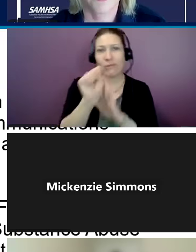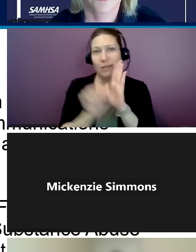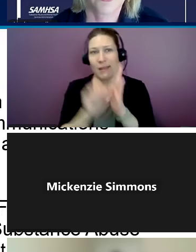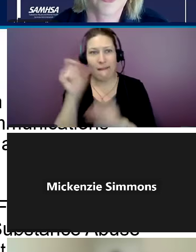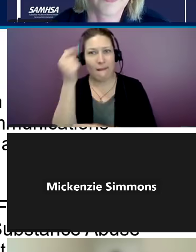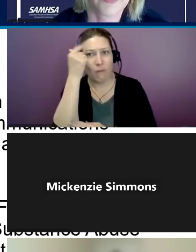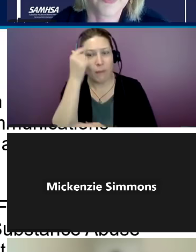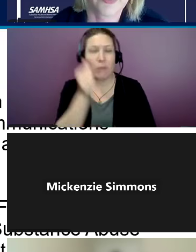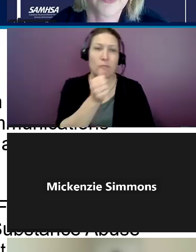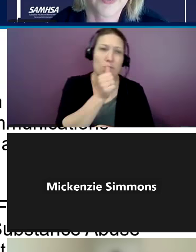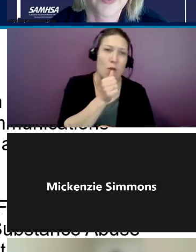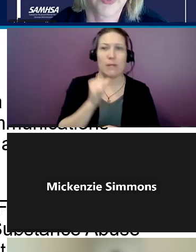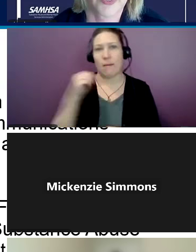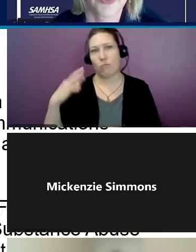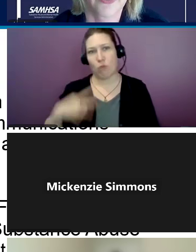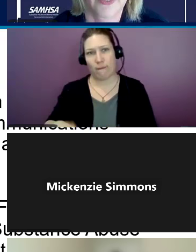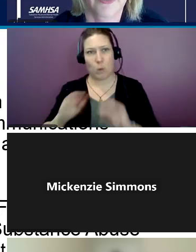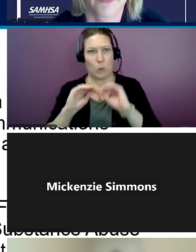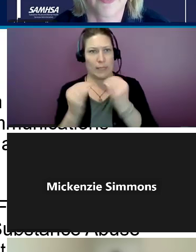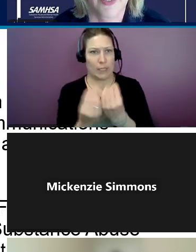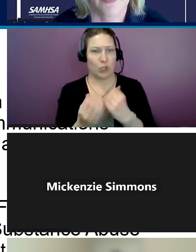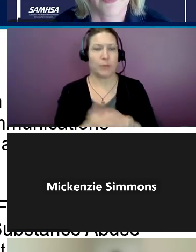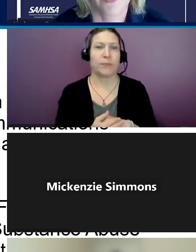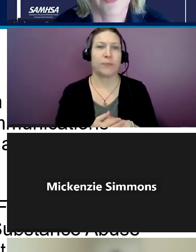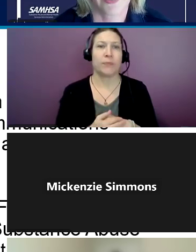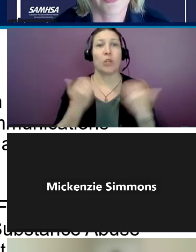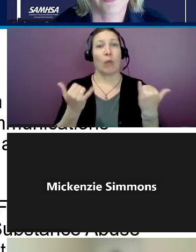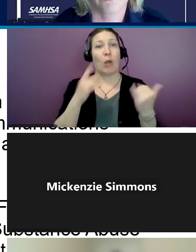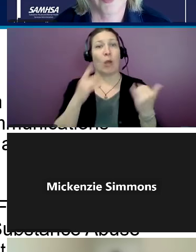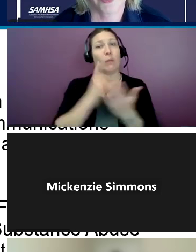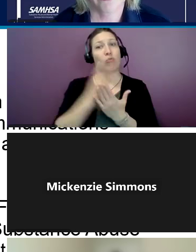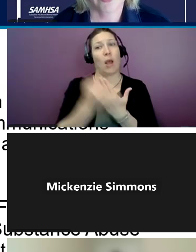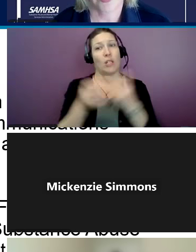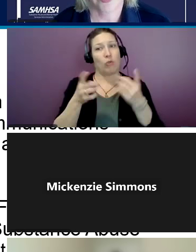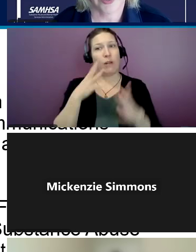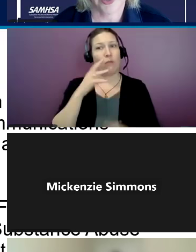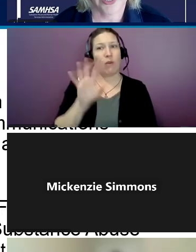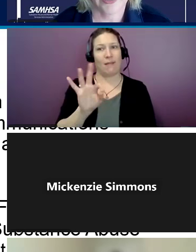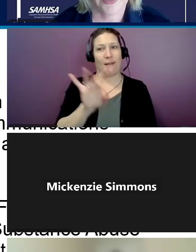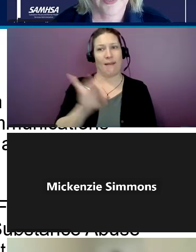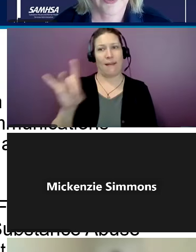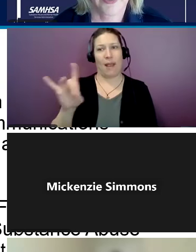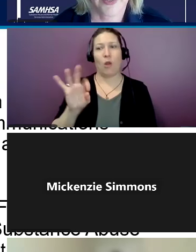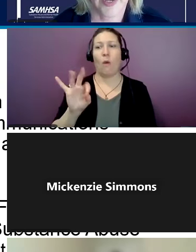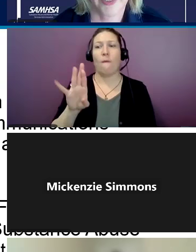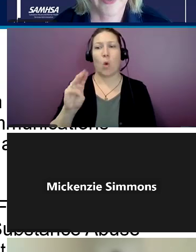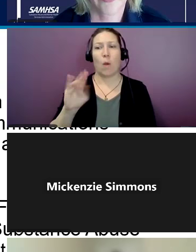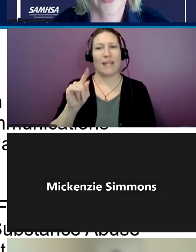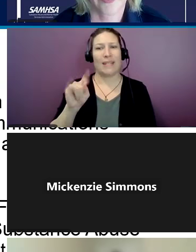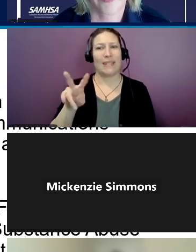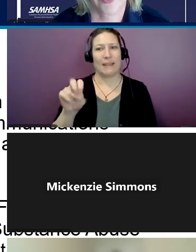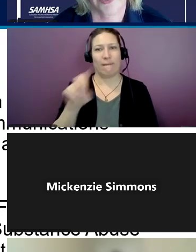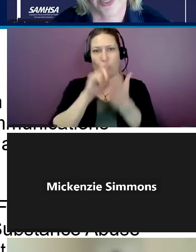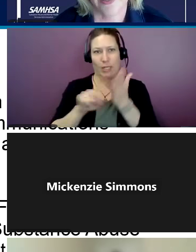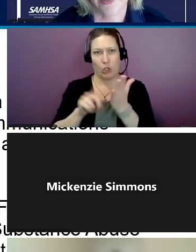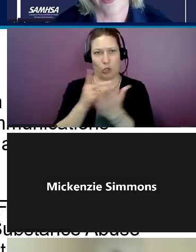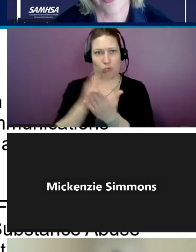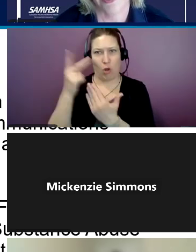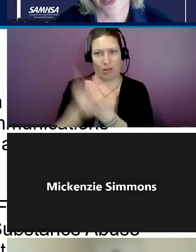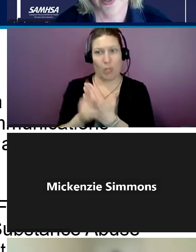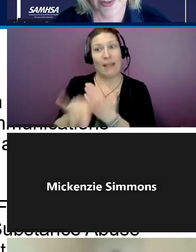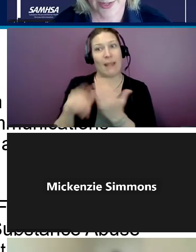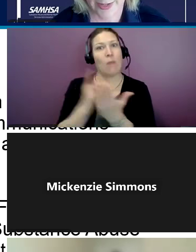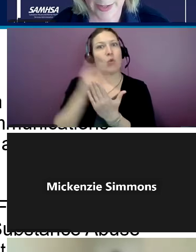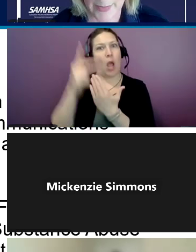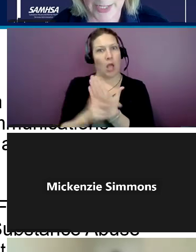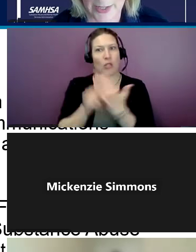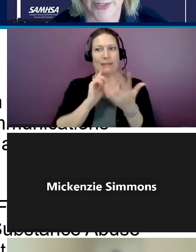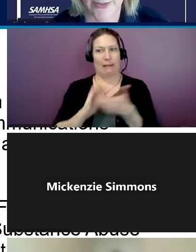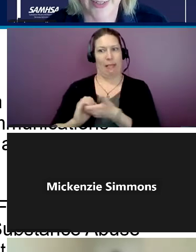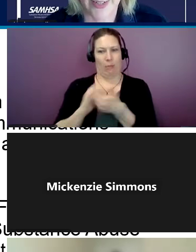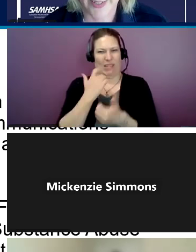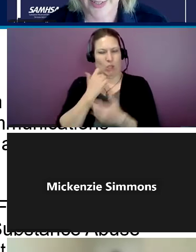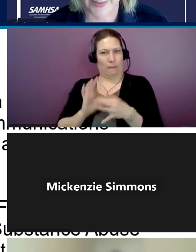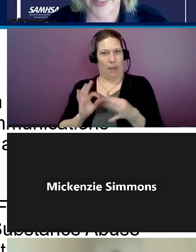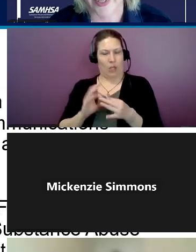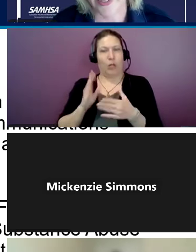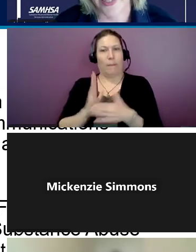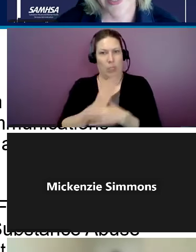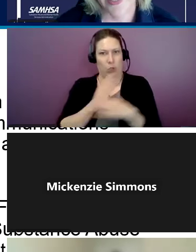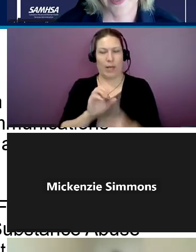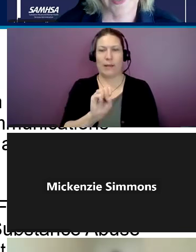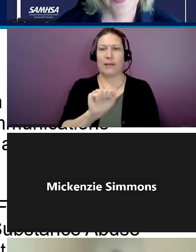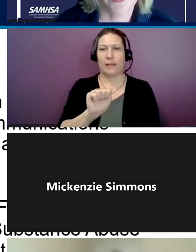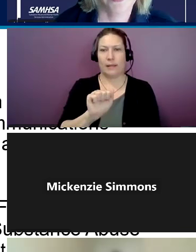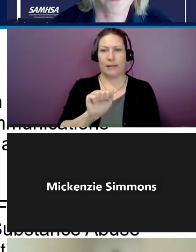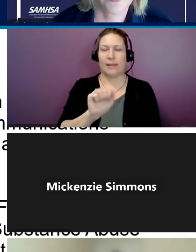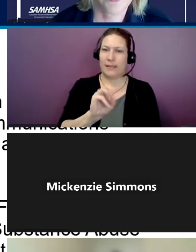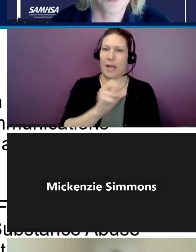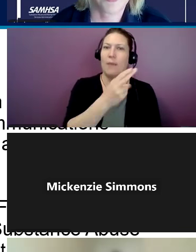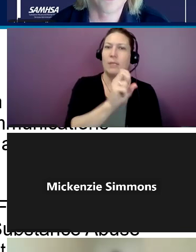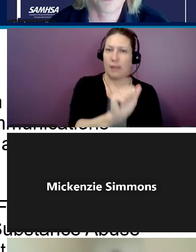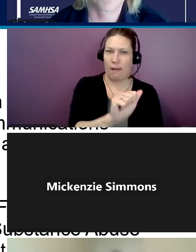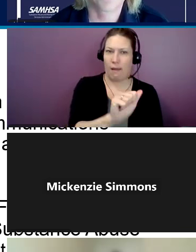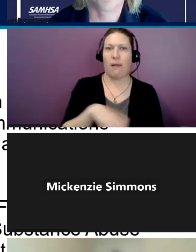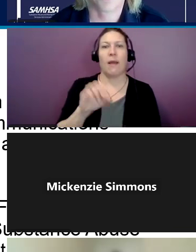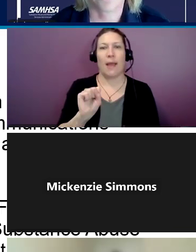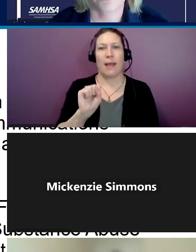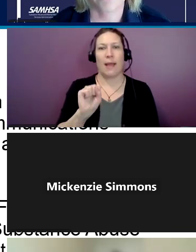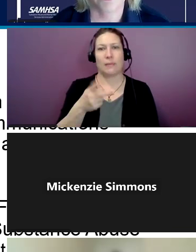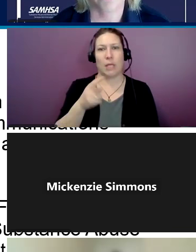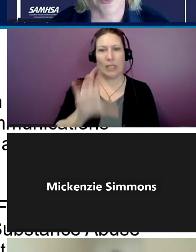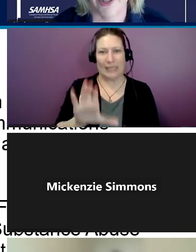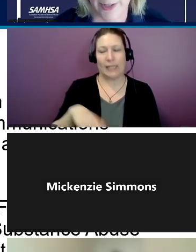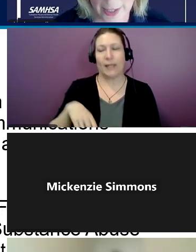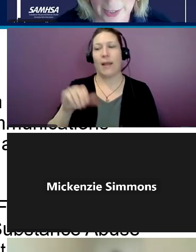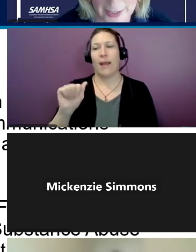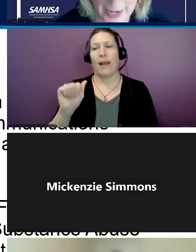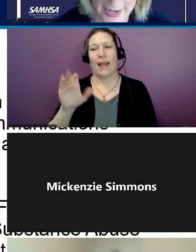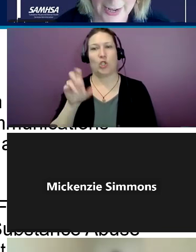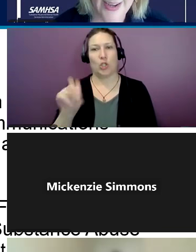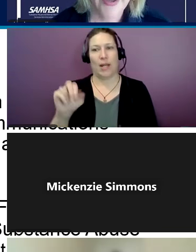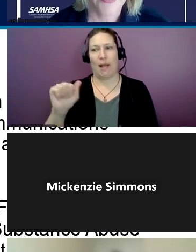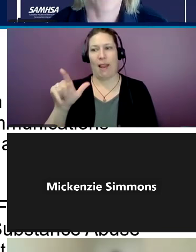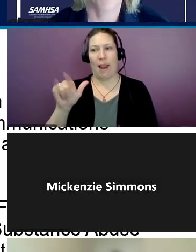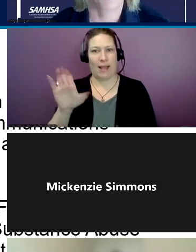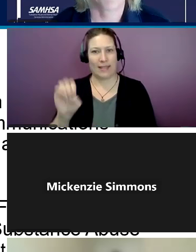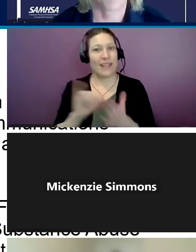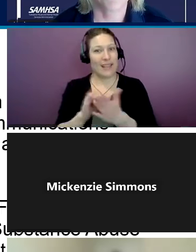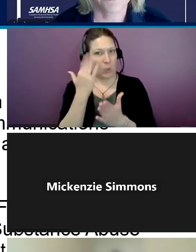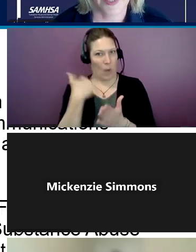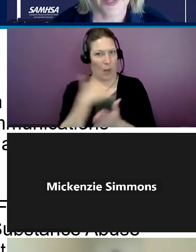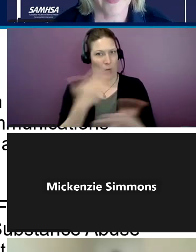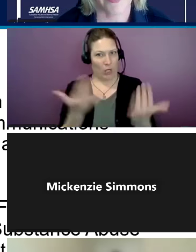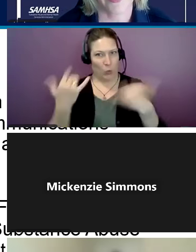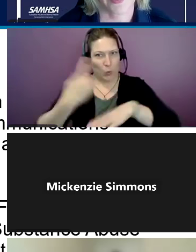She currently serves as the Project Director for the 988 Formative Research Project, a collaborative Project that I just mentioned between SAMHSA, SPRC and Action Alliance, which is why we're all here today.